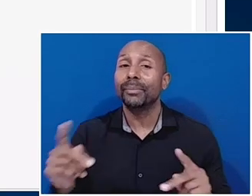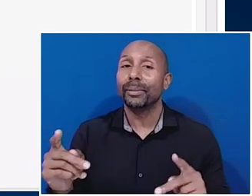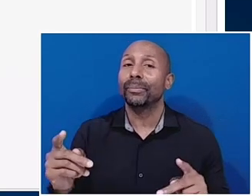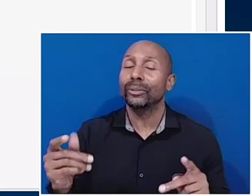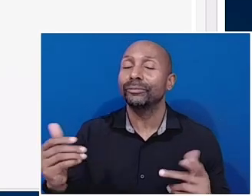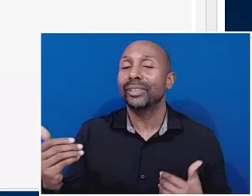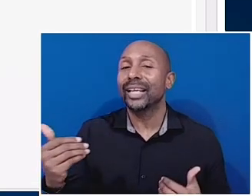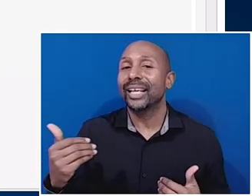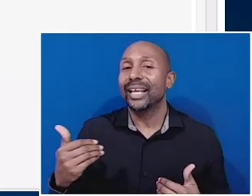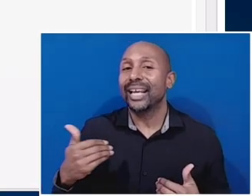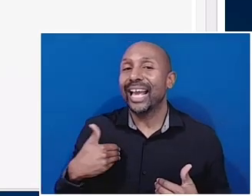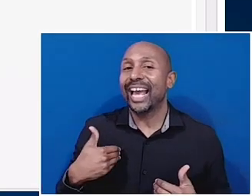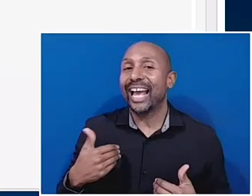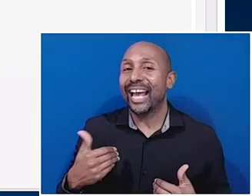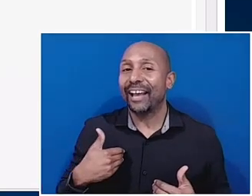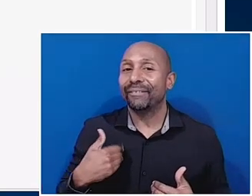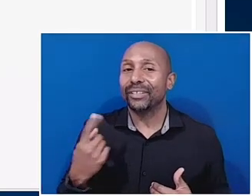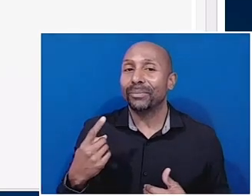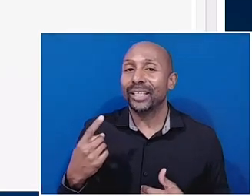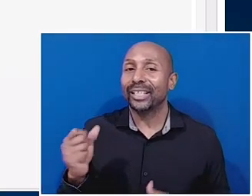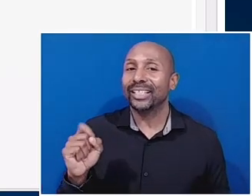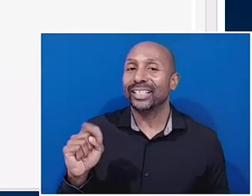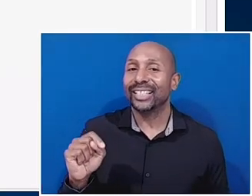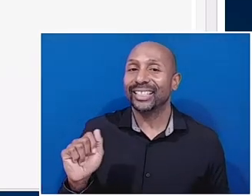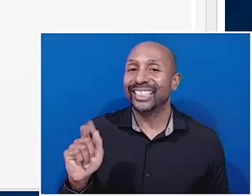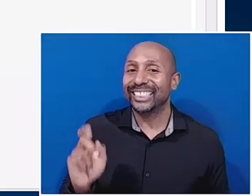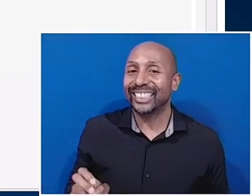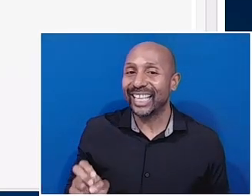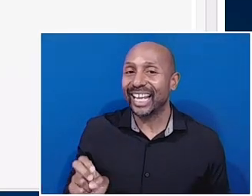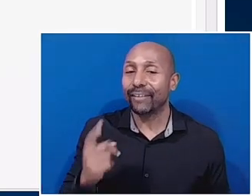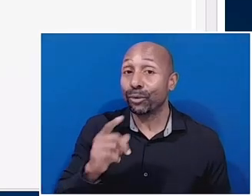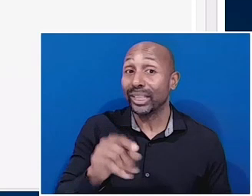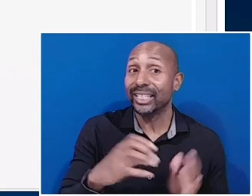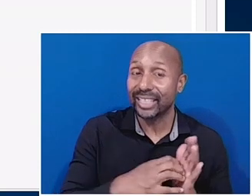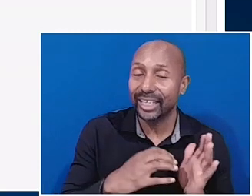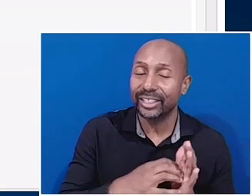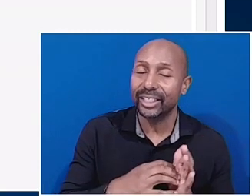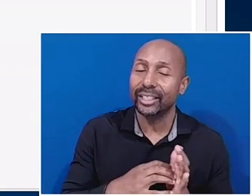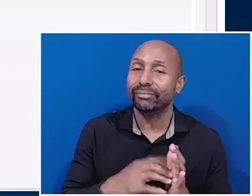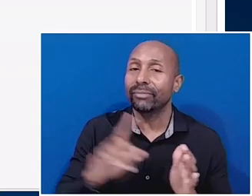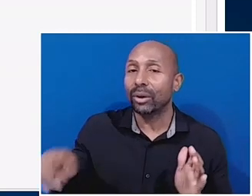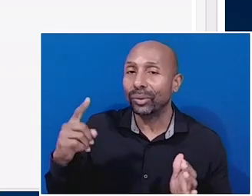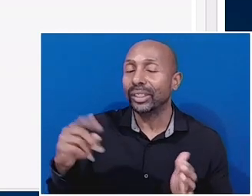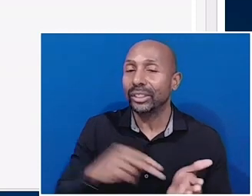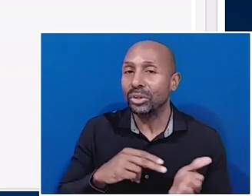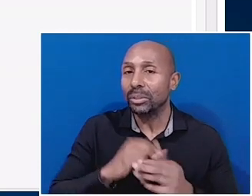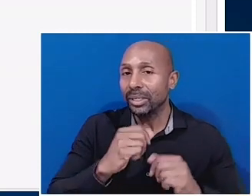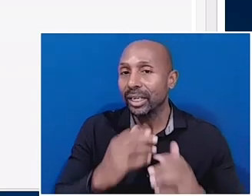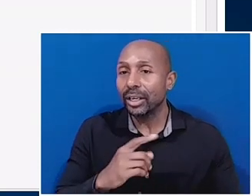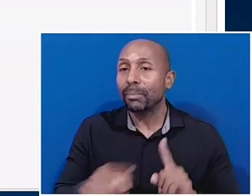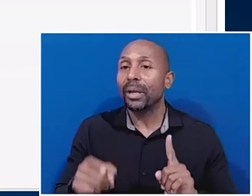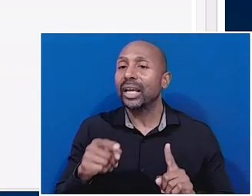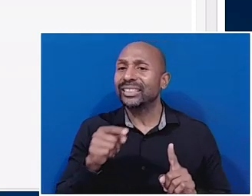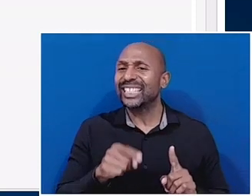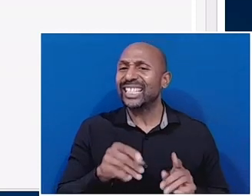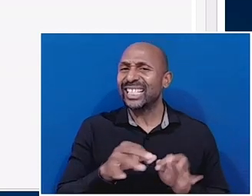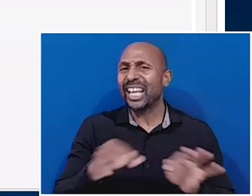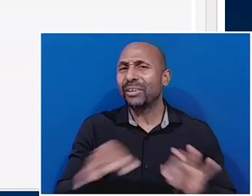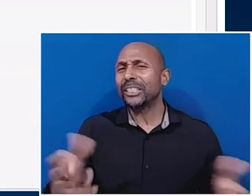But I just think since it is language that is so old, it's just- I would ask the Department, use the opportunity to maybe